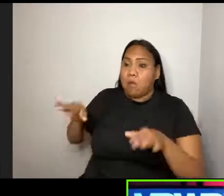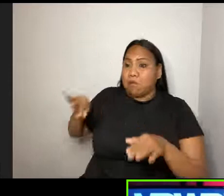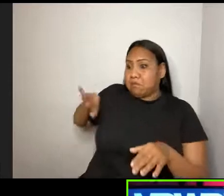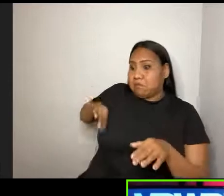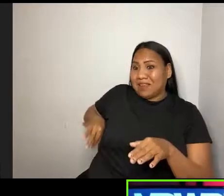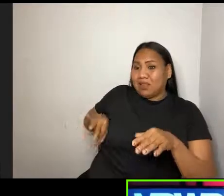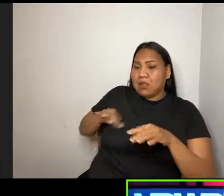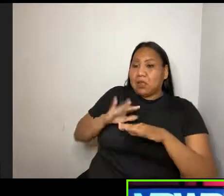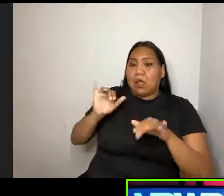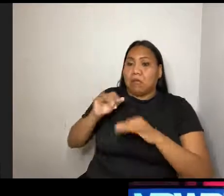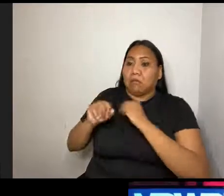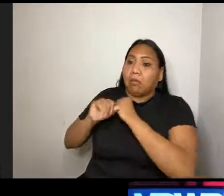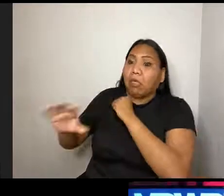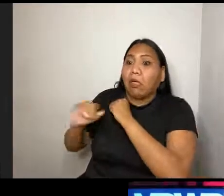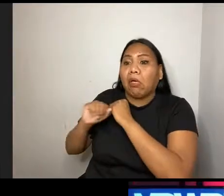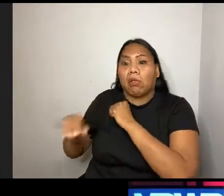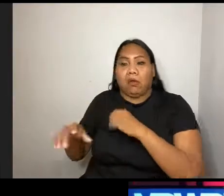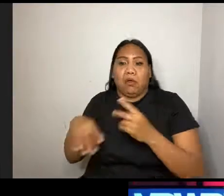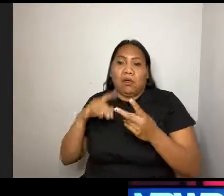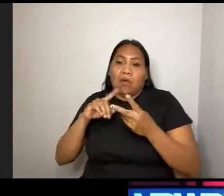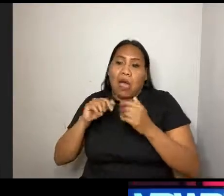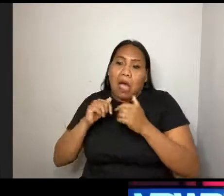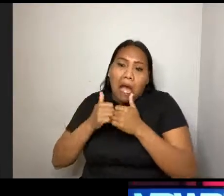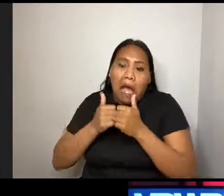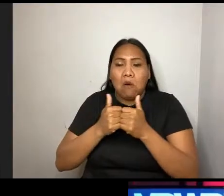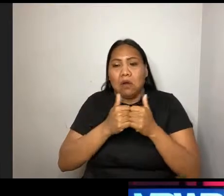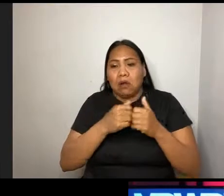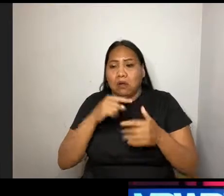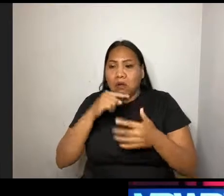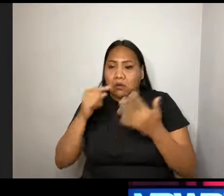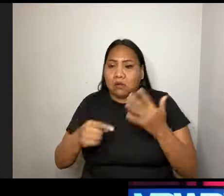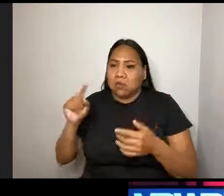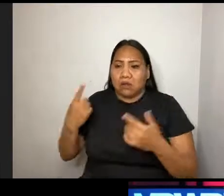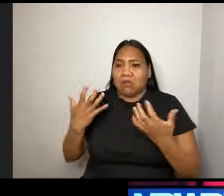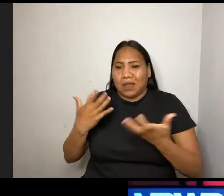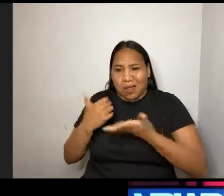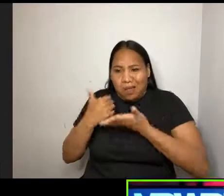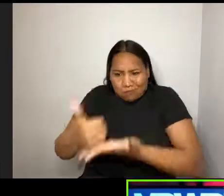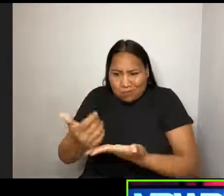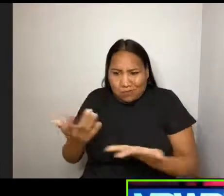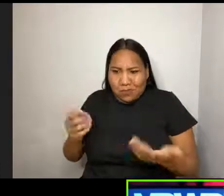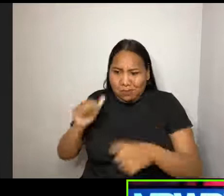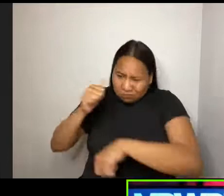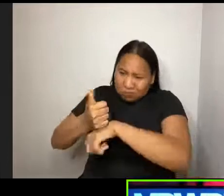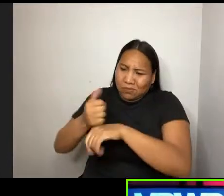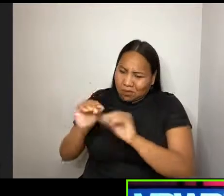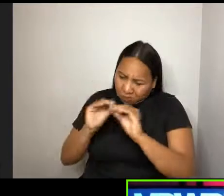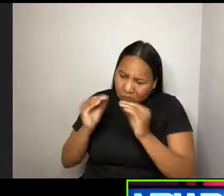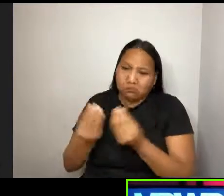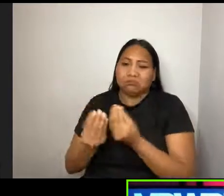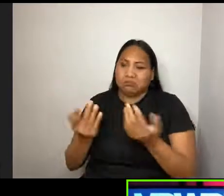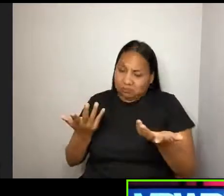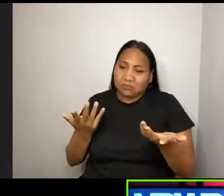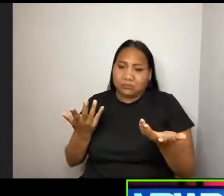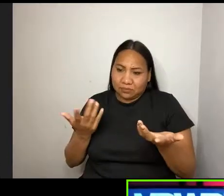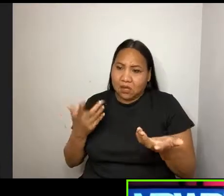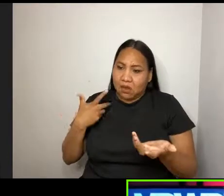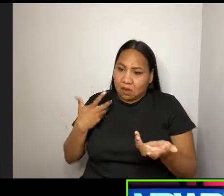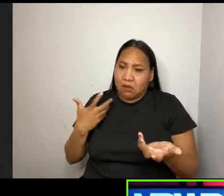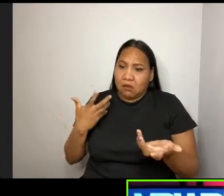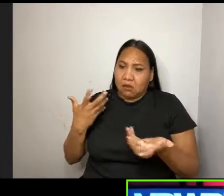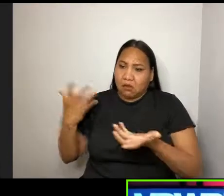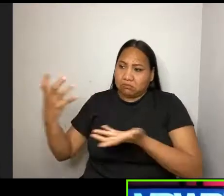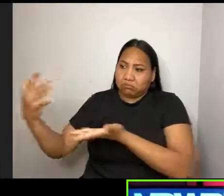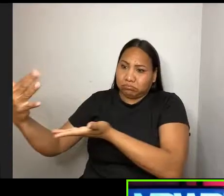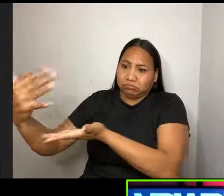help. I try to help empower them by helping them create more revenue opportunities so they have